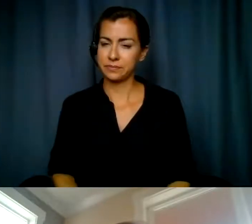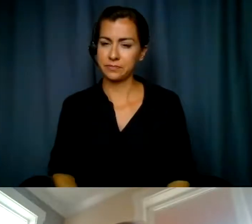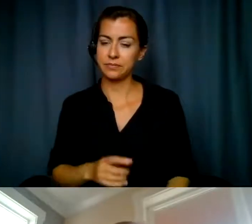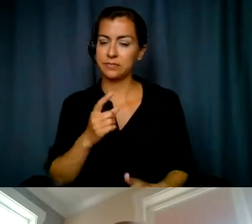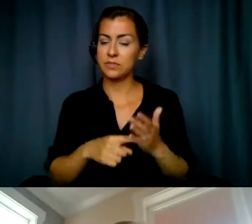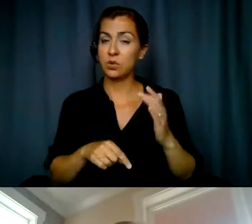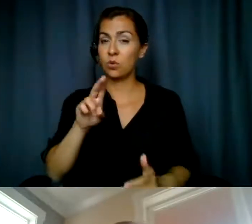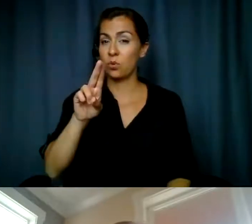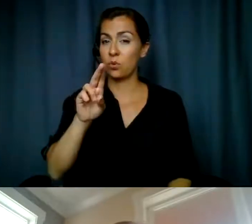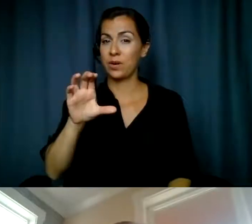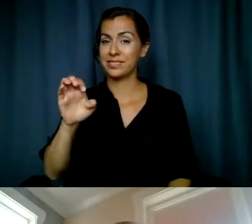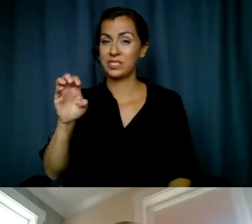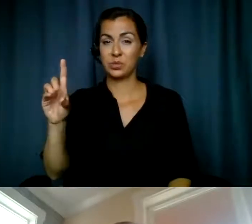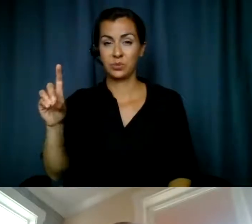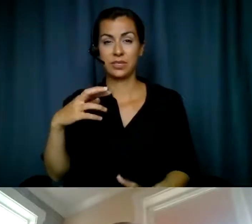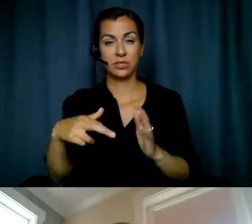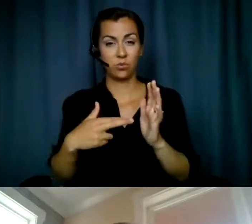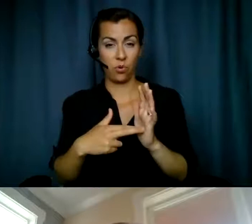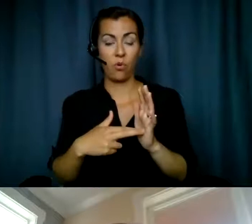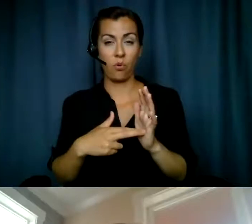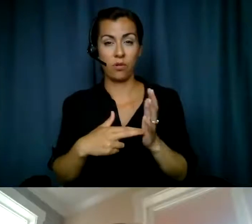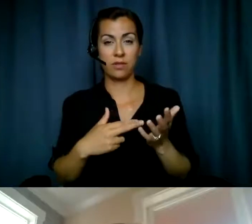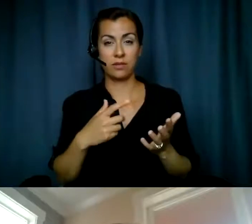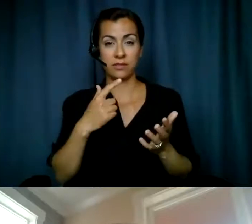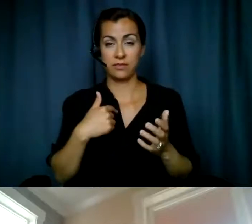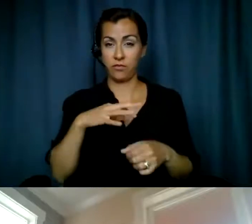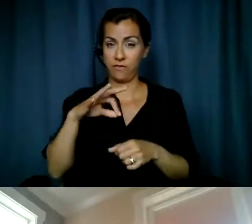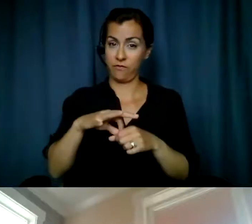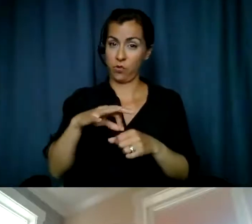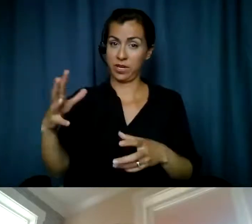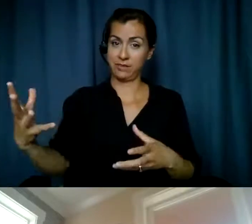developmental disabilities that the UCEDD conducts.